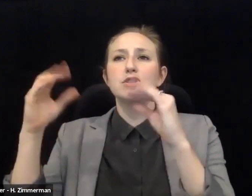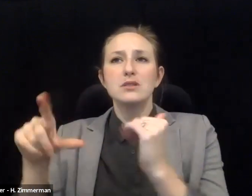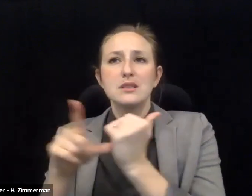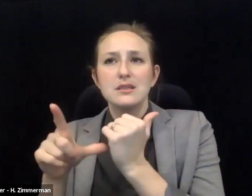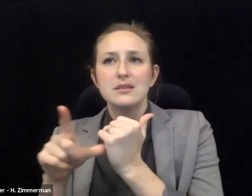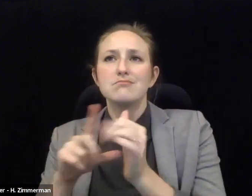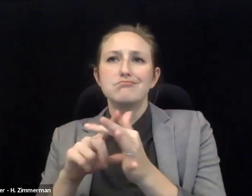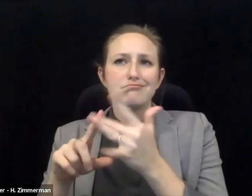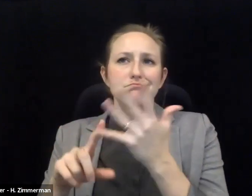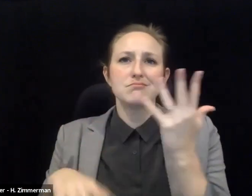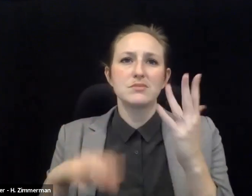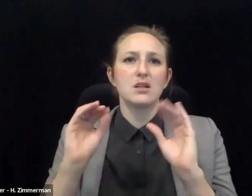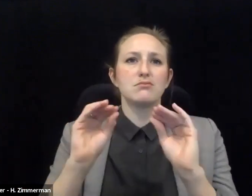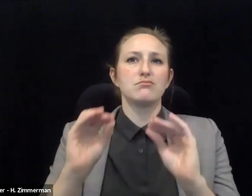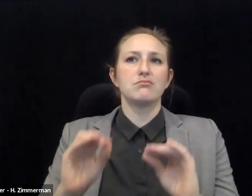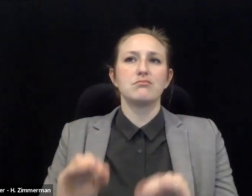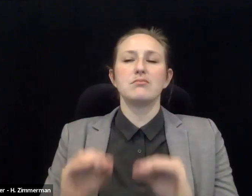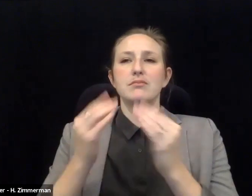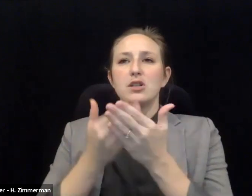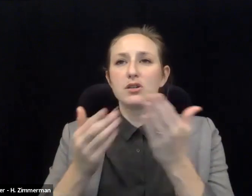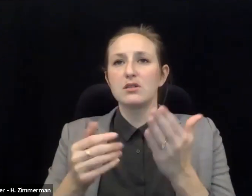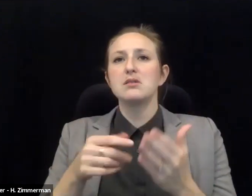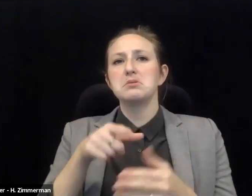kind of were talking about. There are some of the strategies that IREX